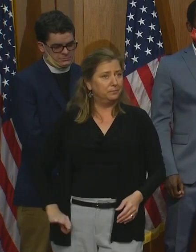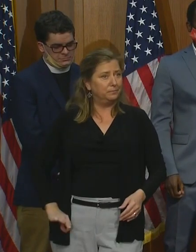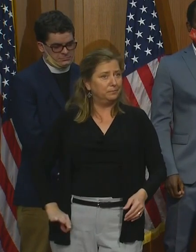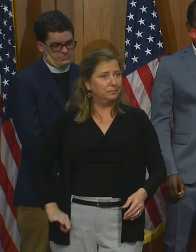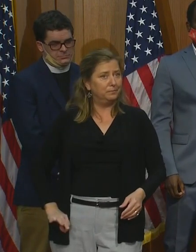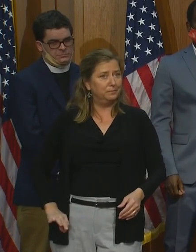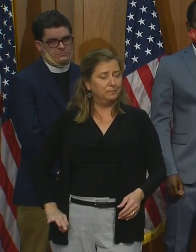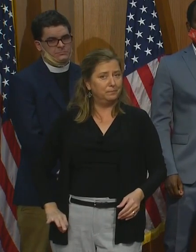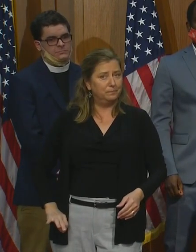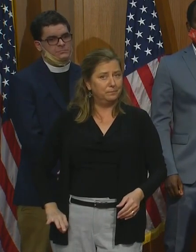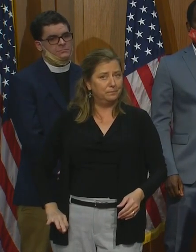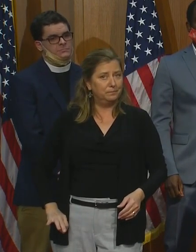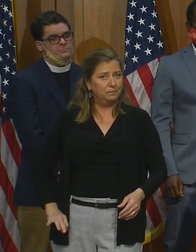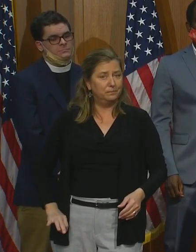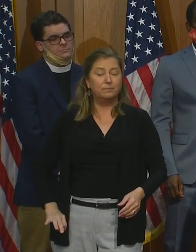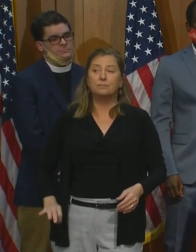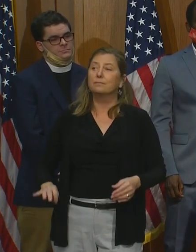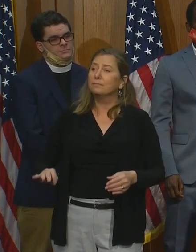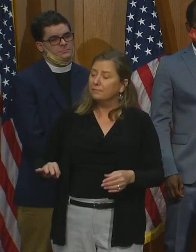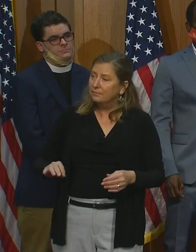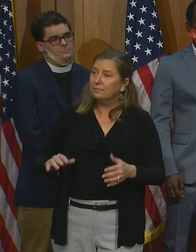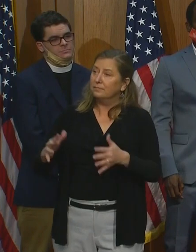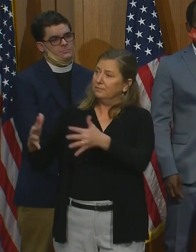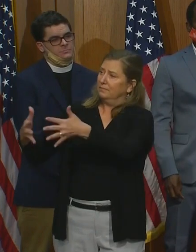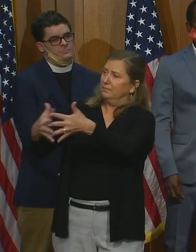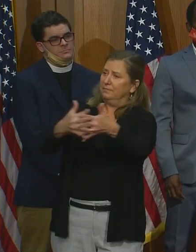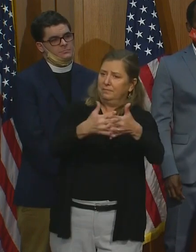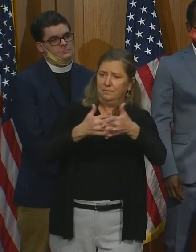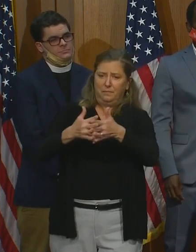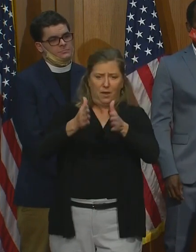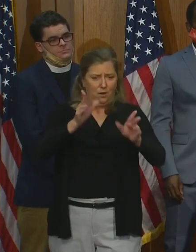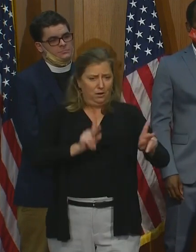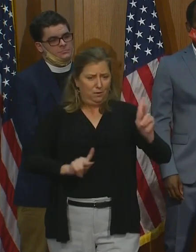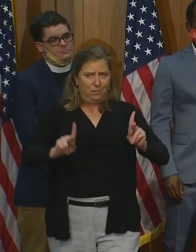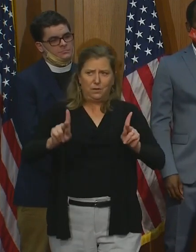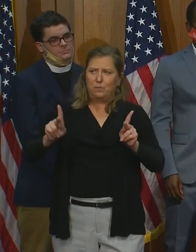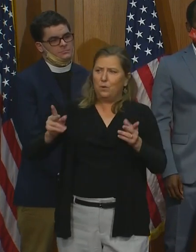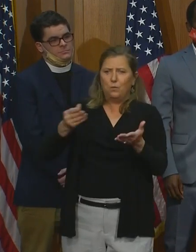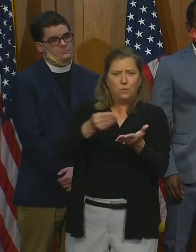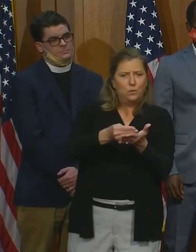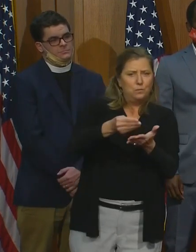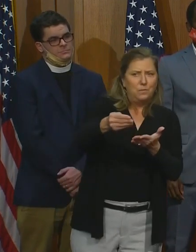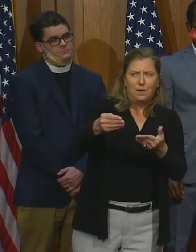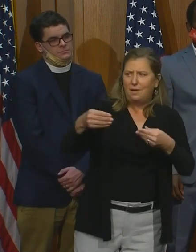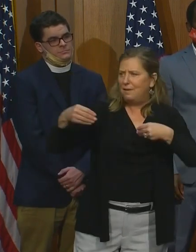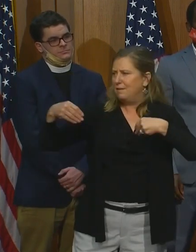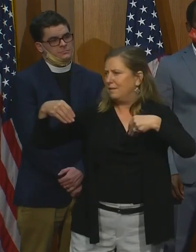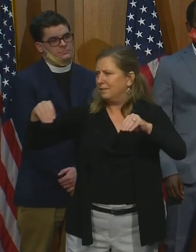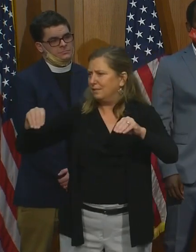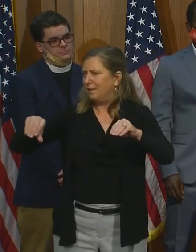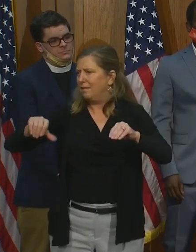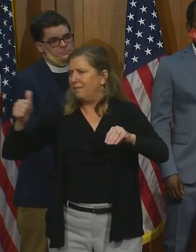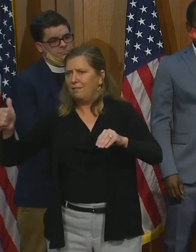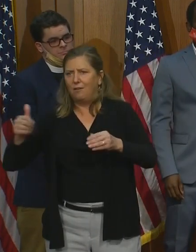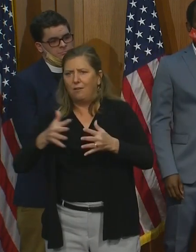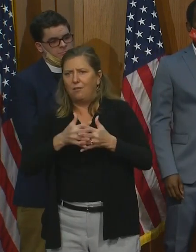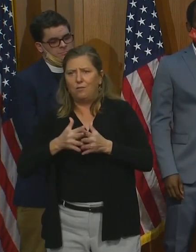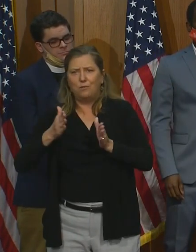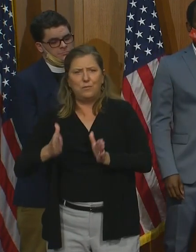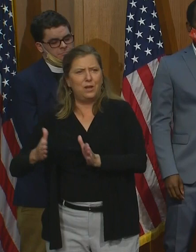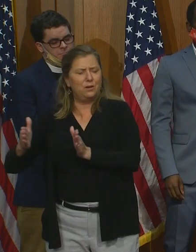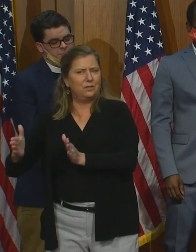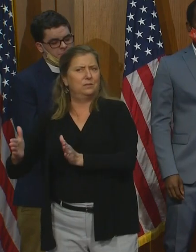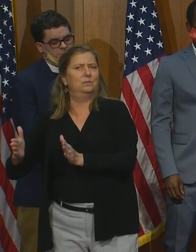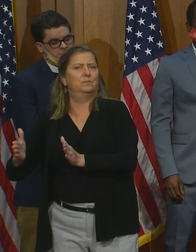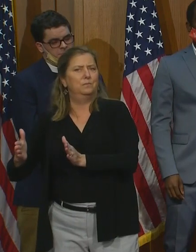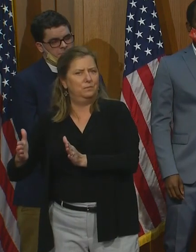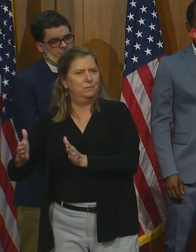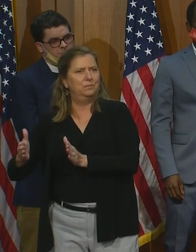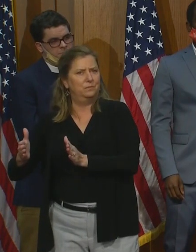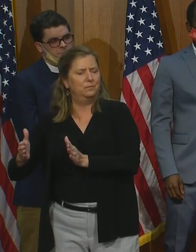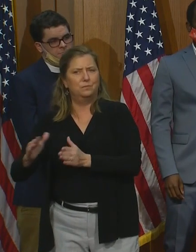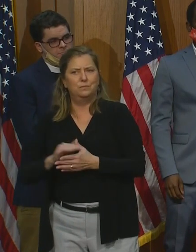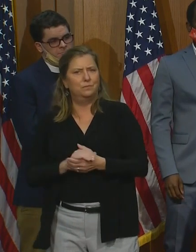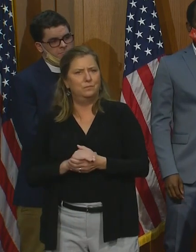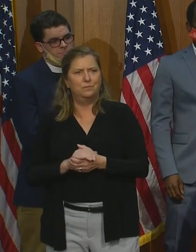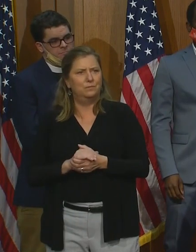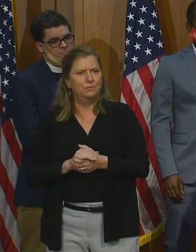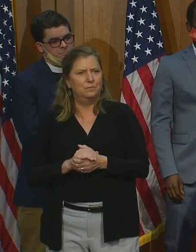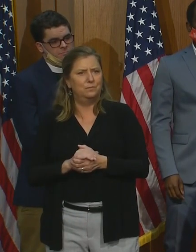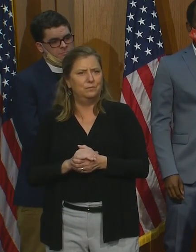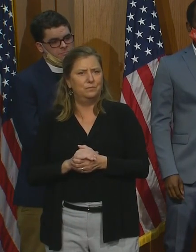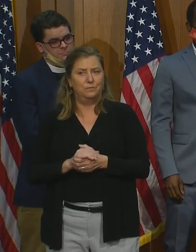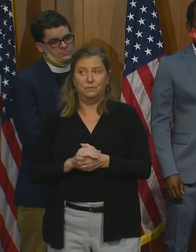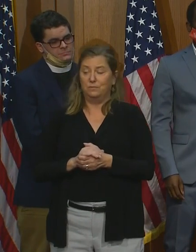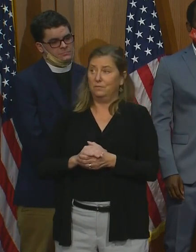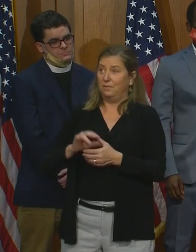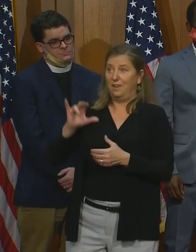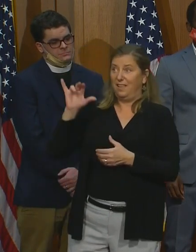PROFIT. AMERICANS BUYING AND